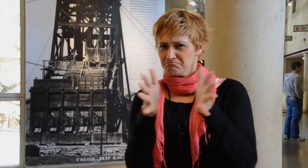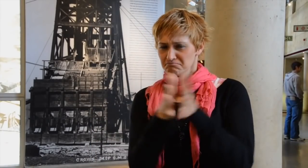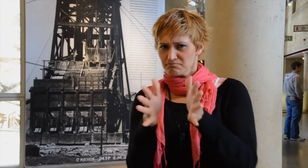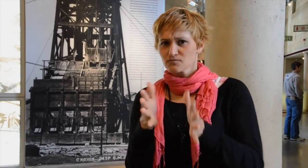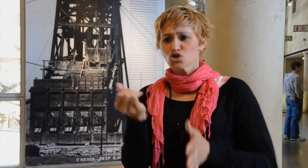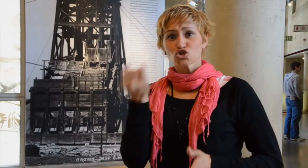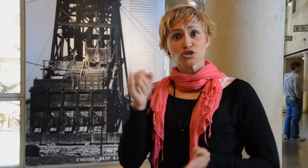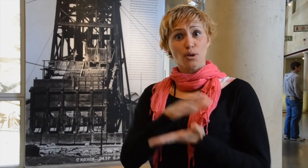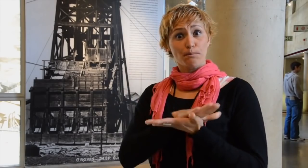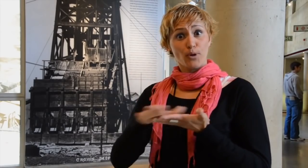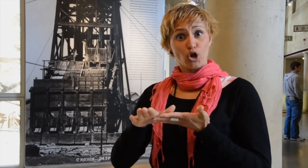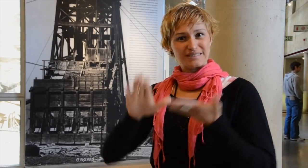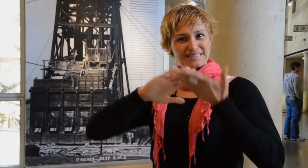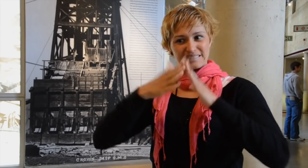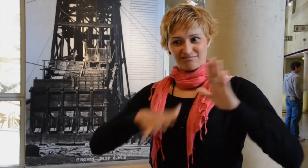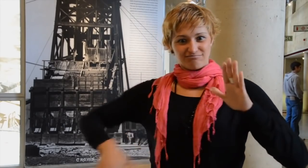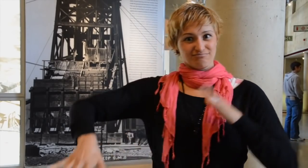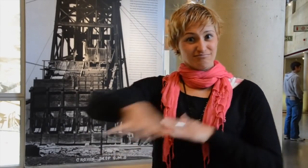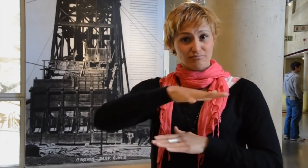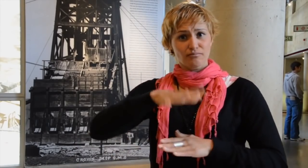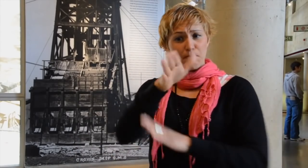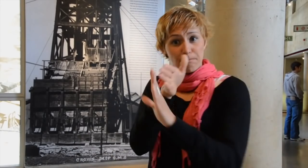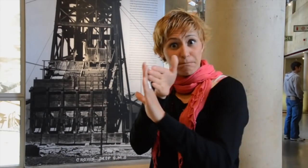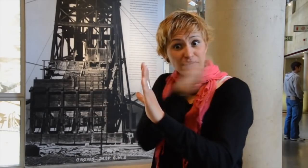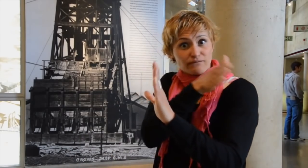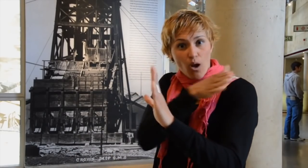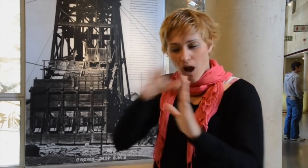I will explain more about Johannesburg.